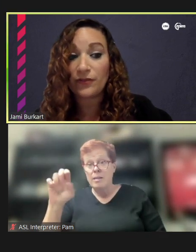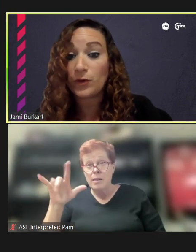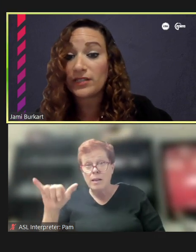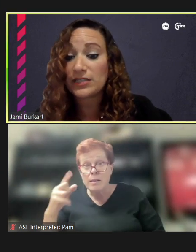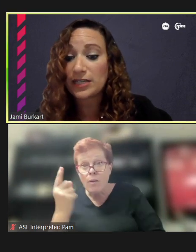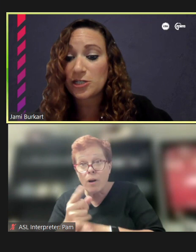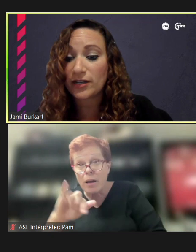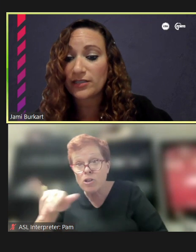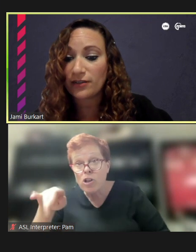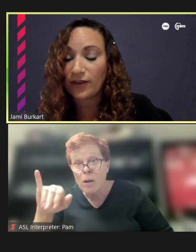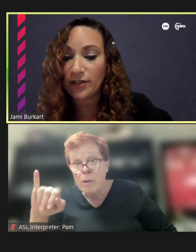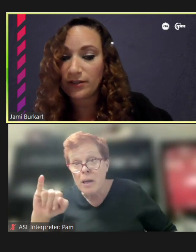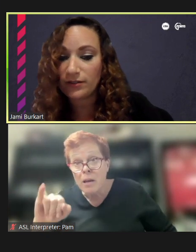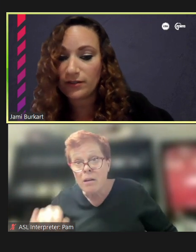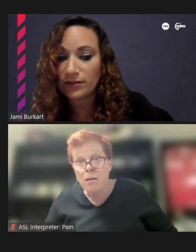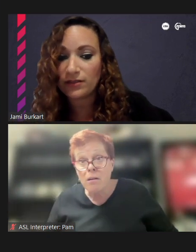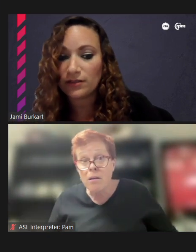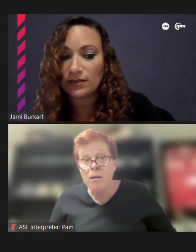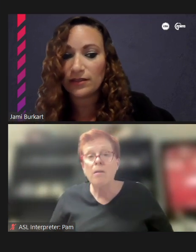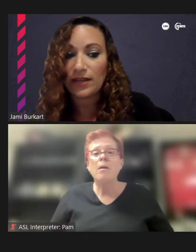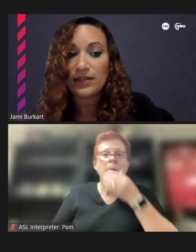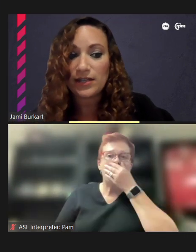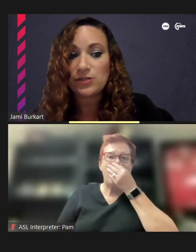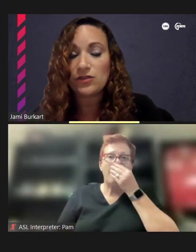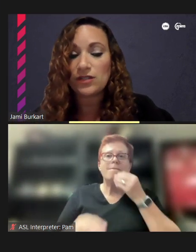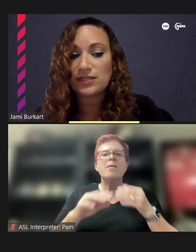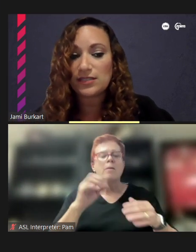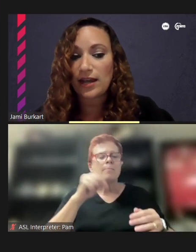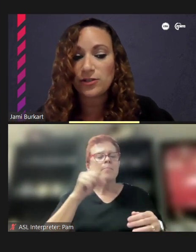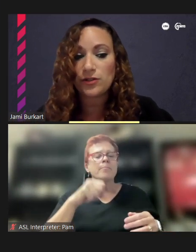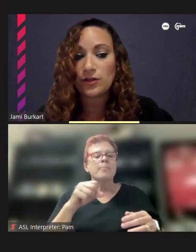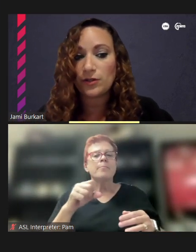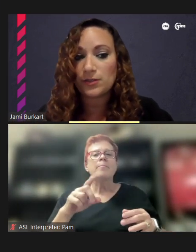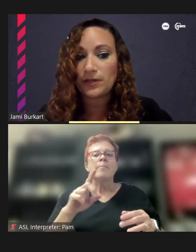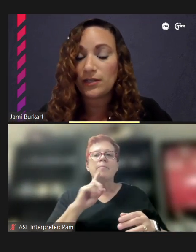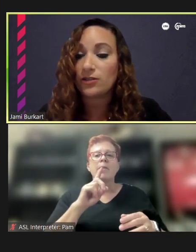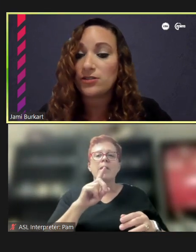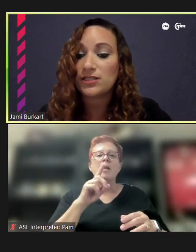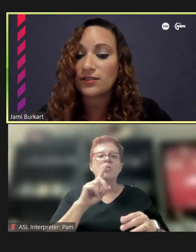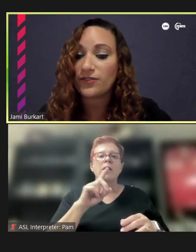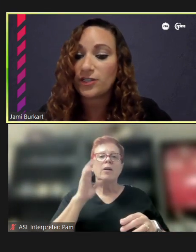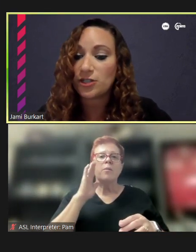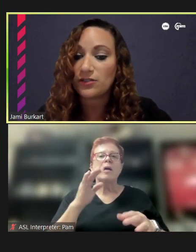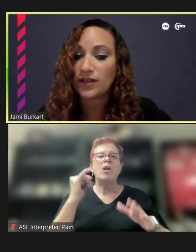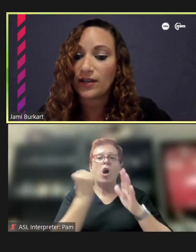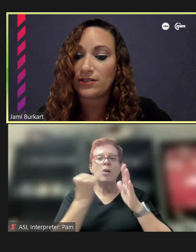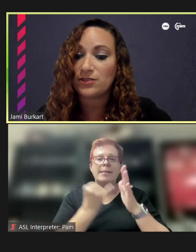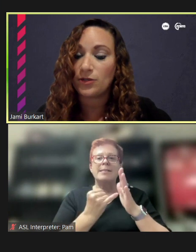For the station Identifier? Yeah, so this is actually going to be an artistic feature that is